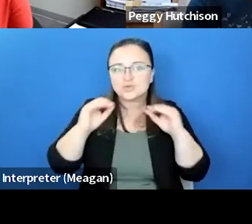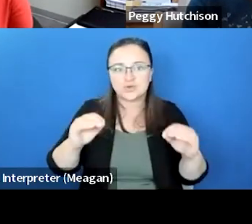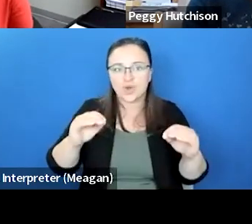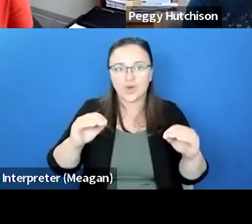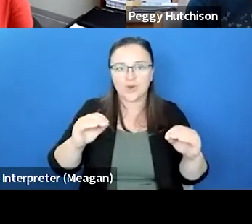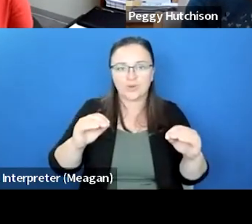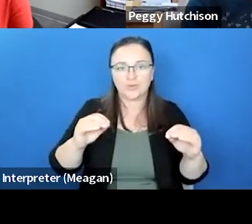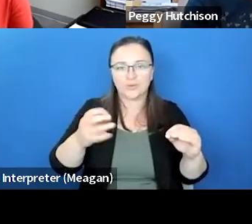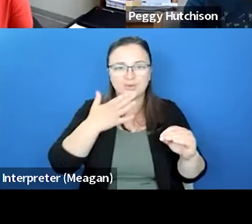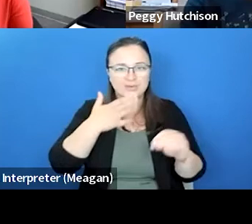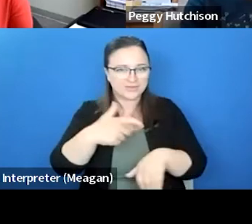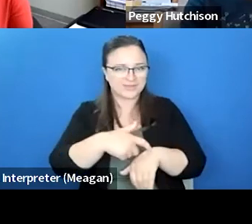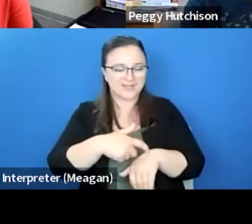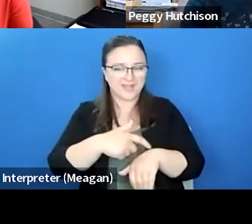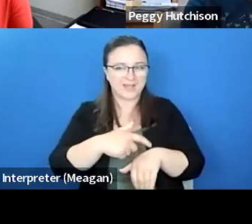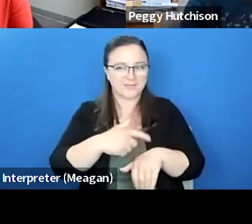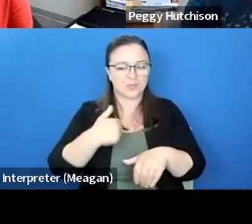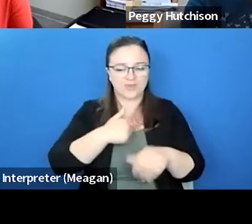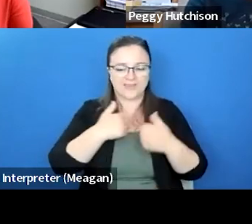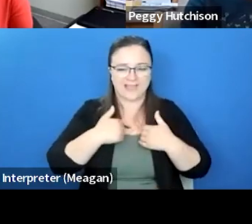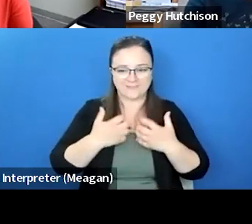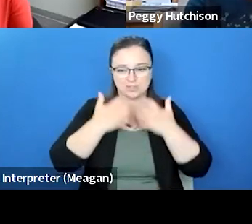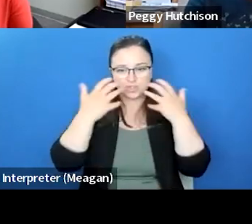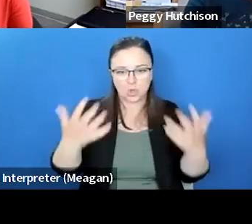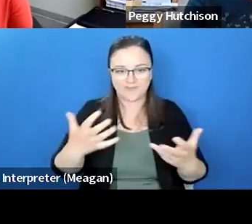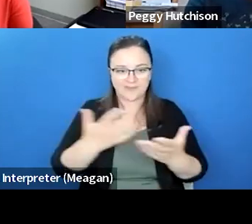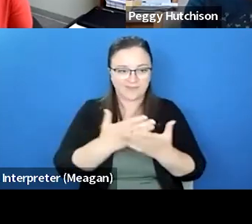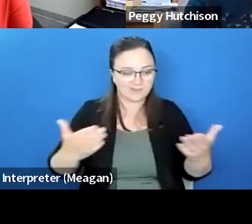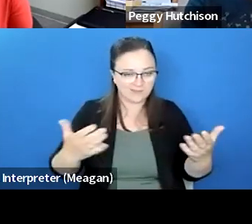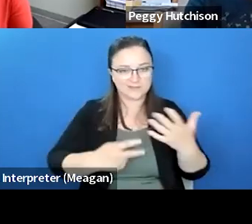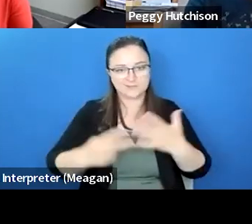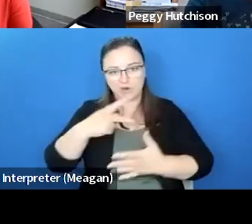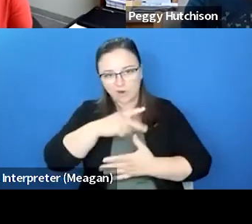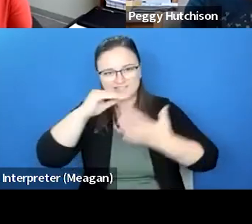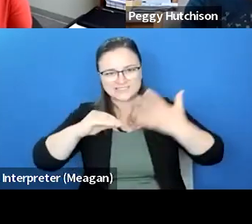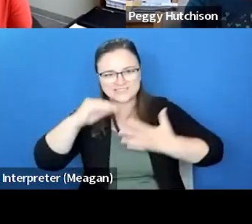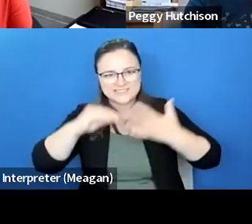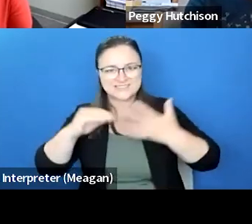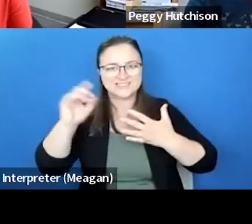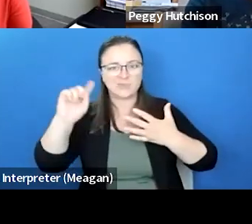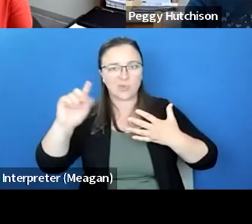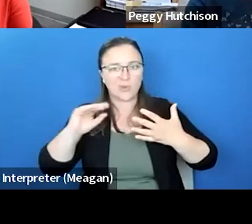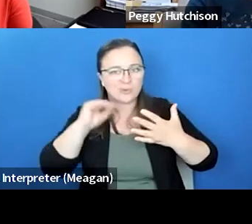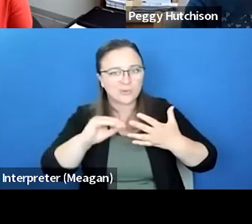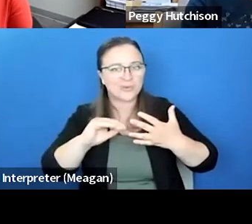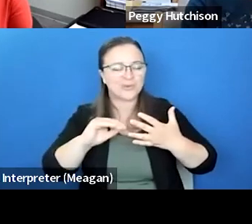We have too many, too many things, too many priorities. How do I fit this in or how do I restructure?